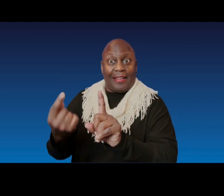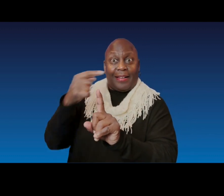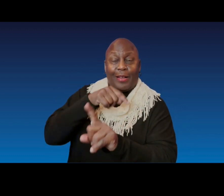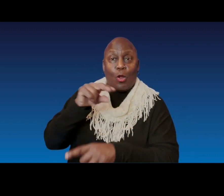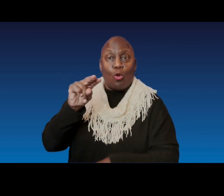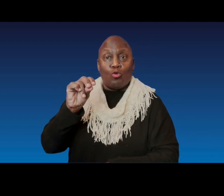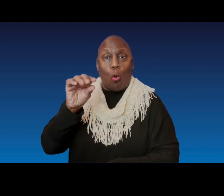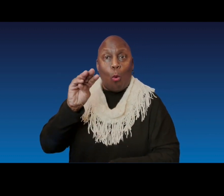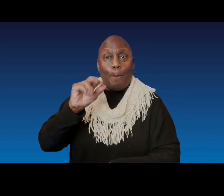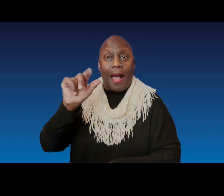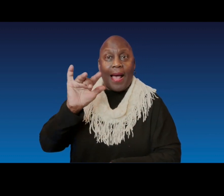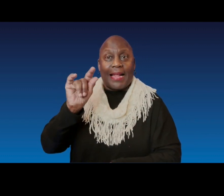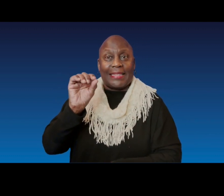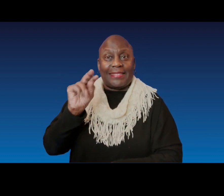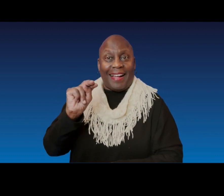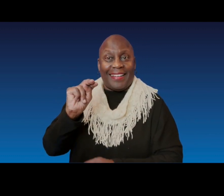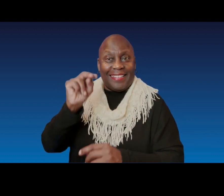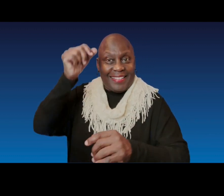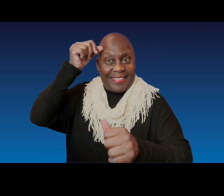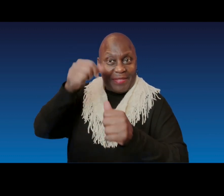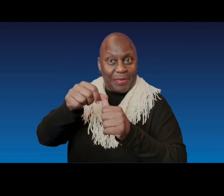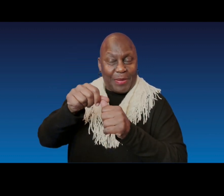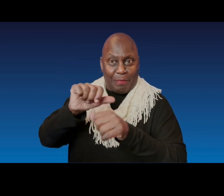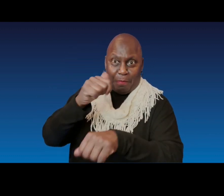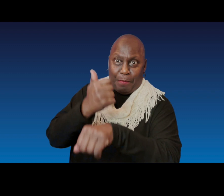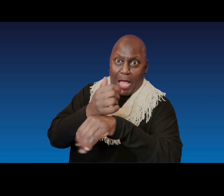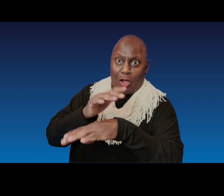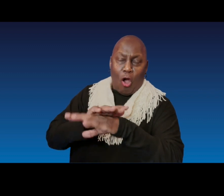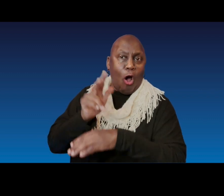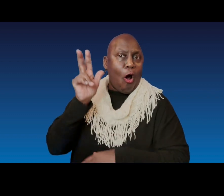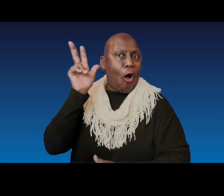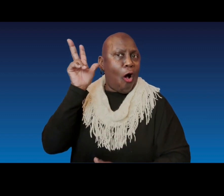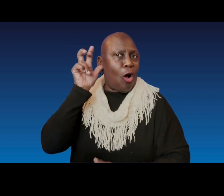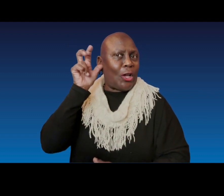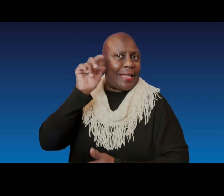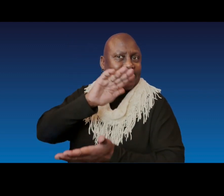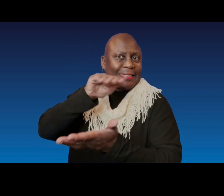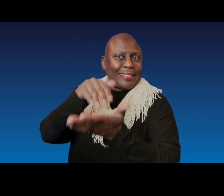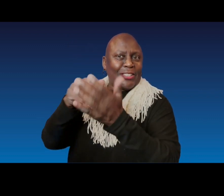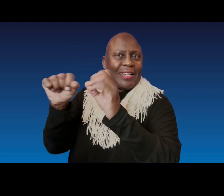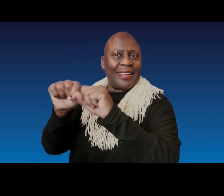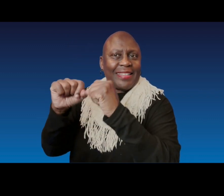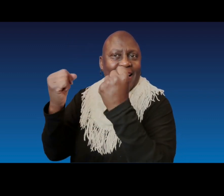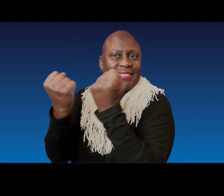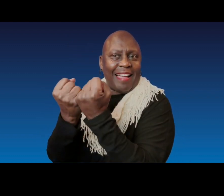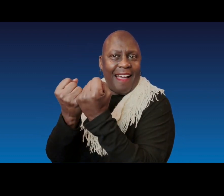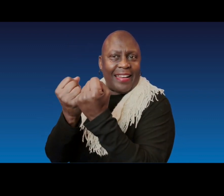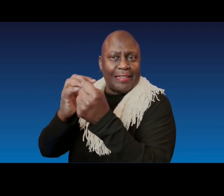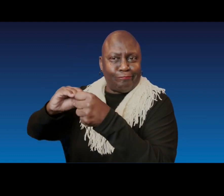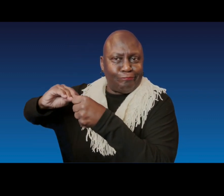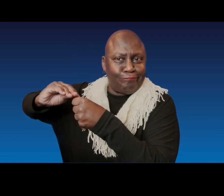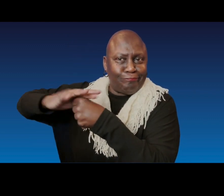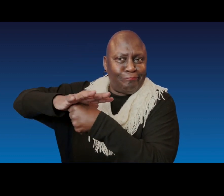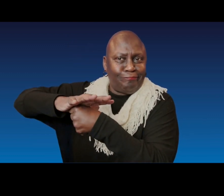Rather, we're talking about society at large in the system. As I said, normalization is based